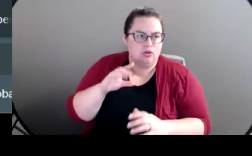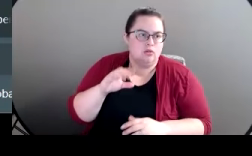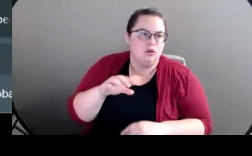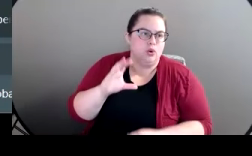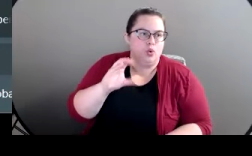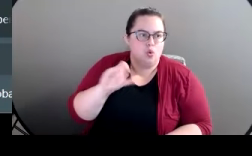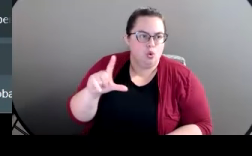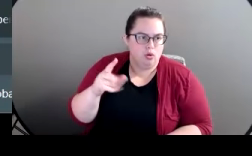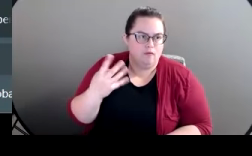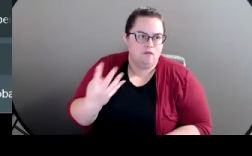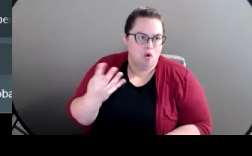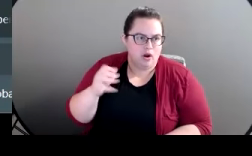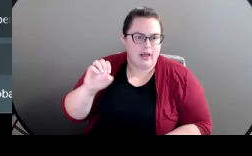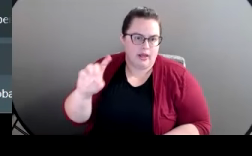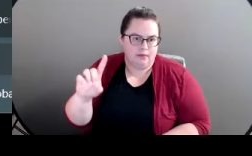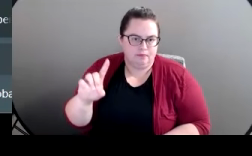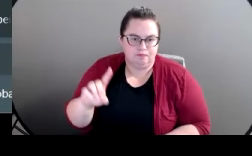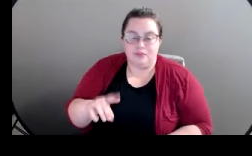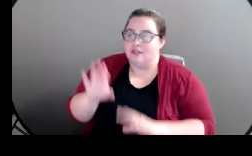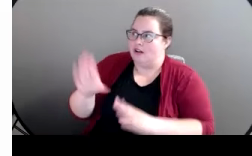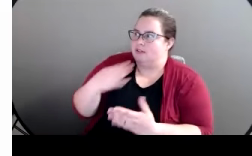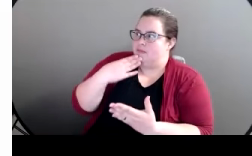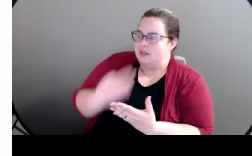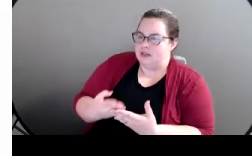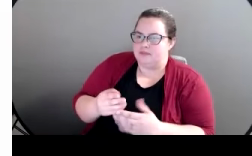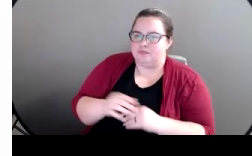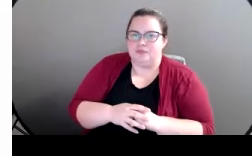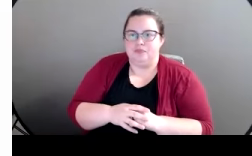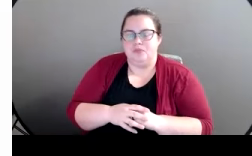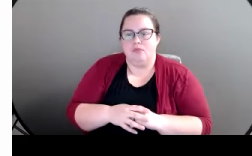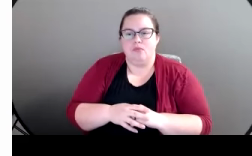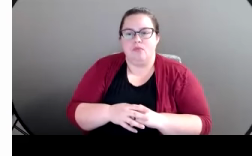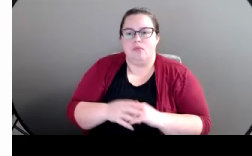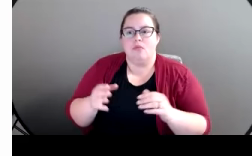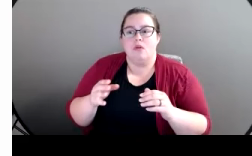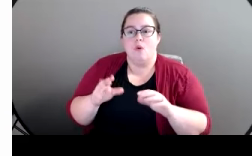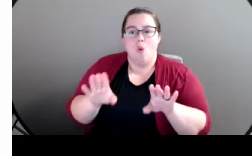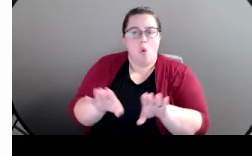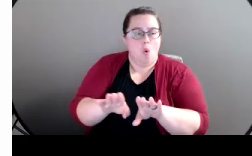Awesome. Thank you. Okay. Open Oregon is, the next one.